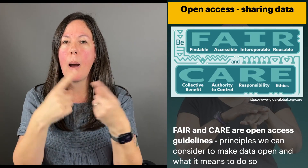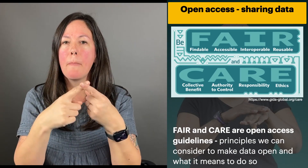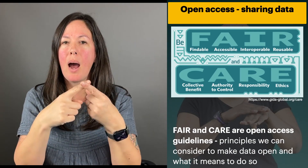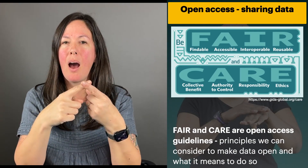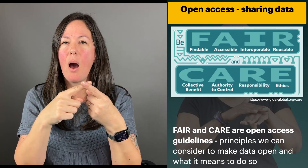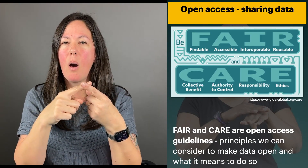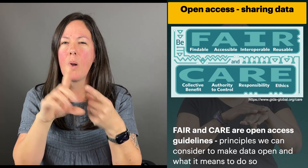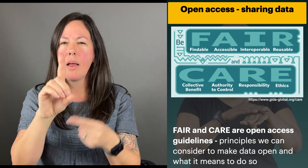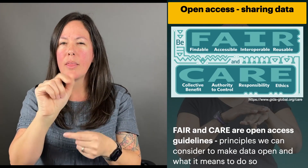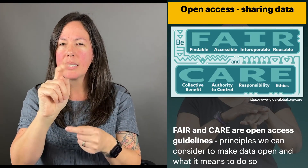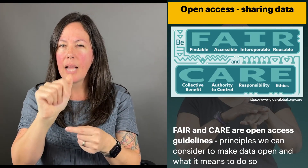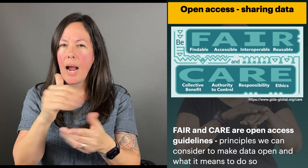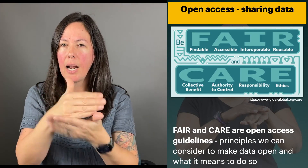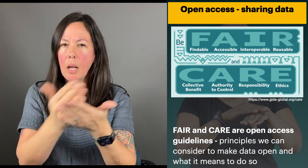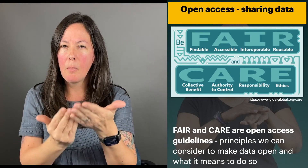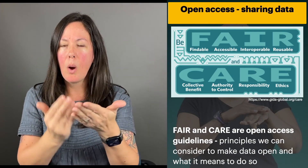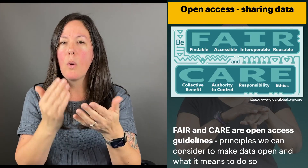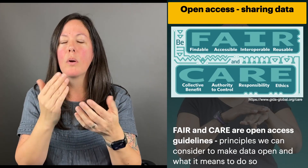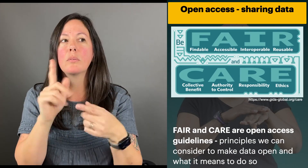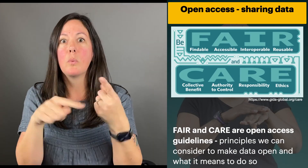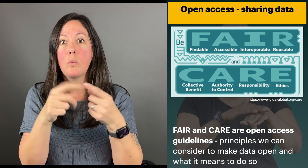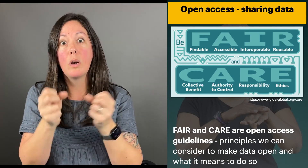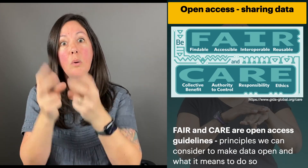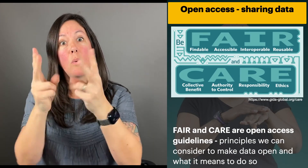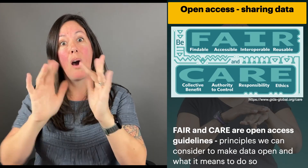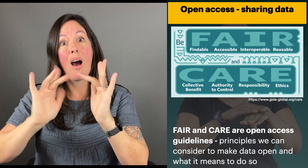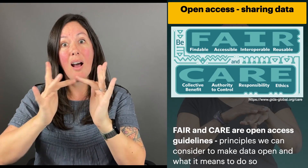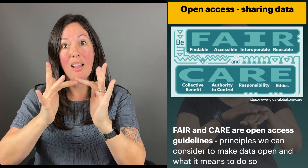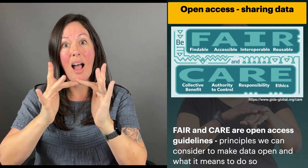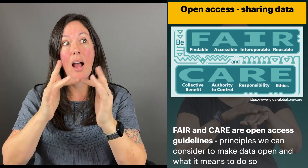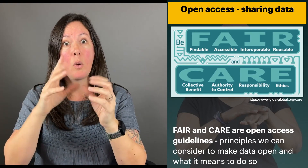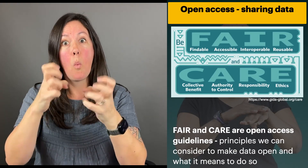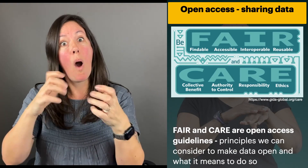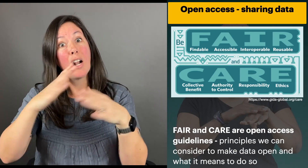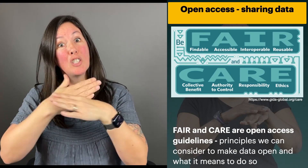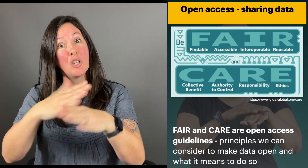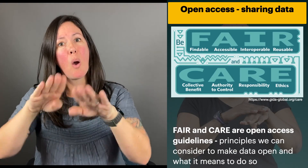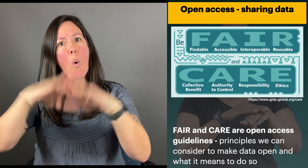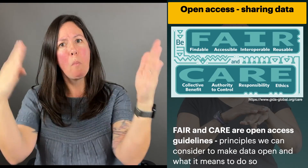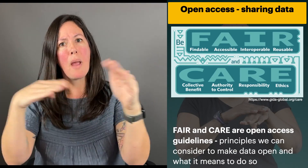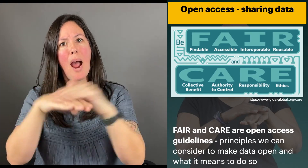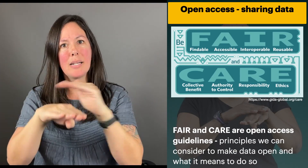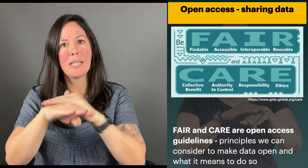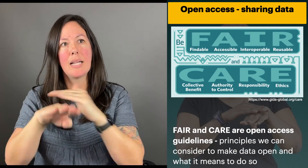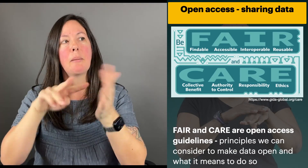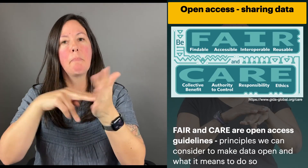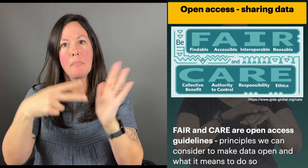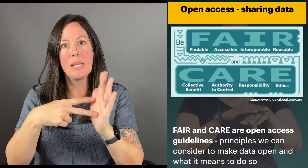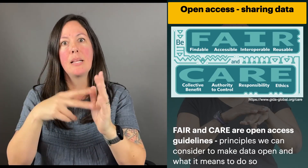words into the title of my presentation because this is really important so the acronym